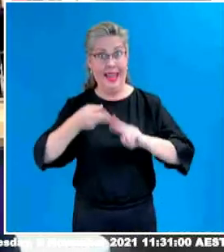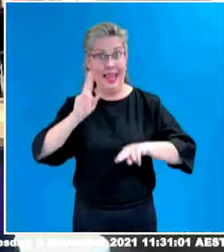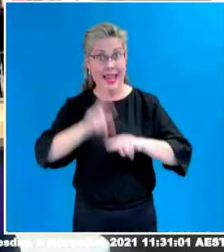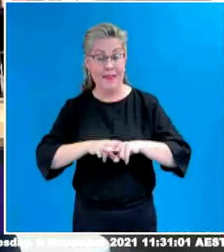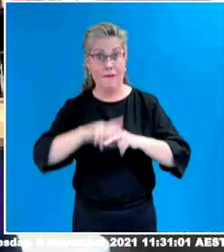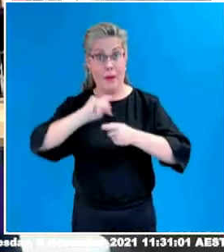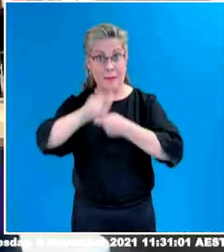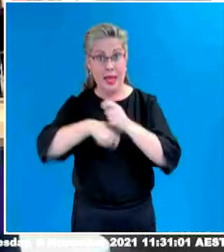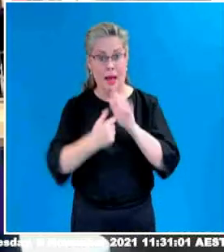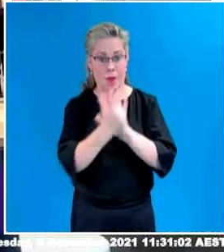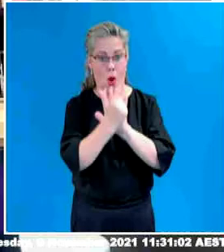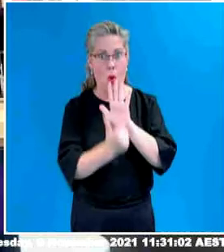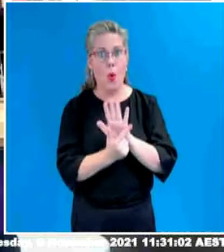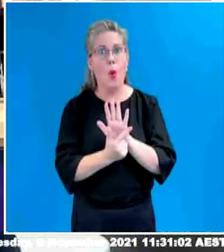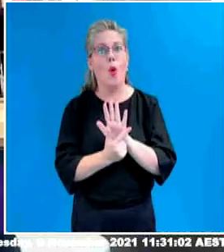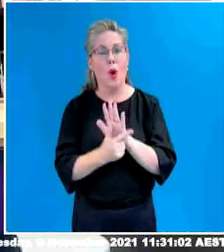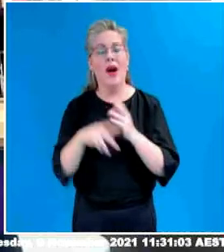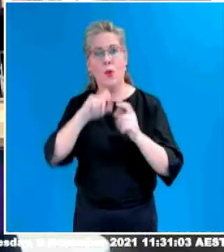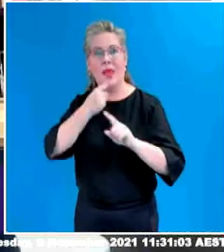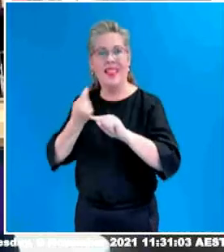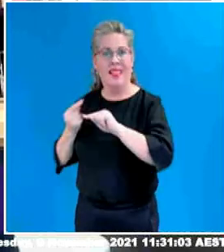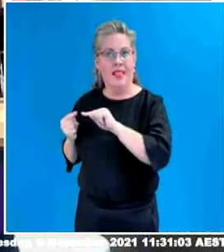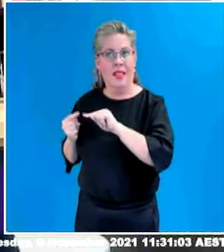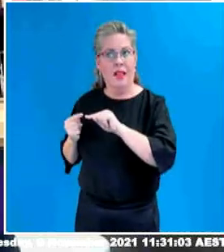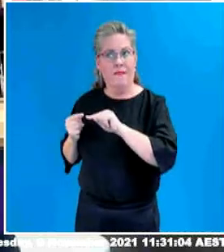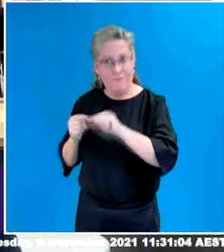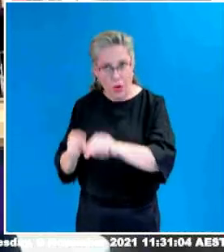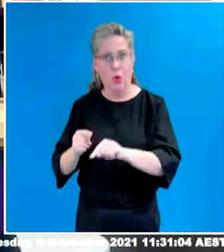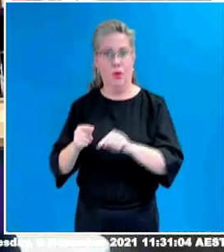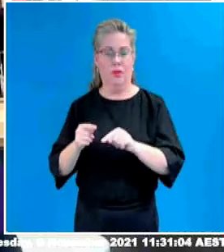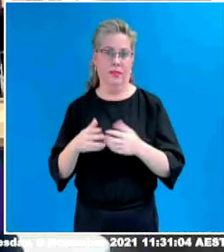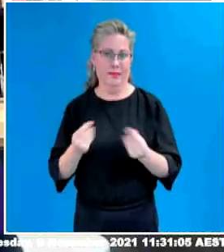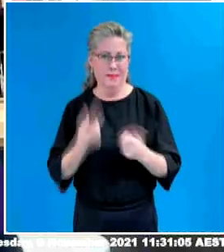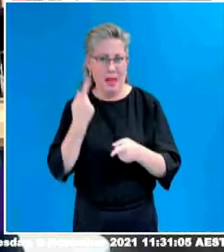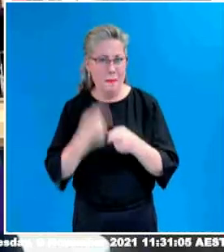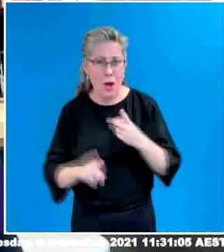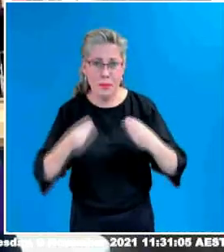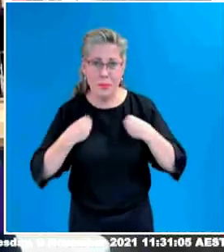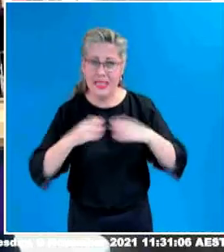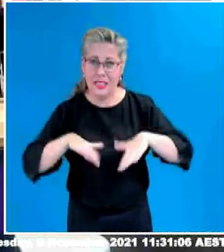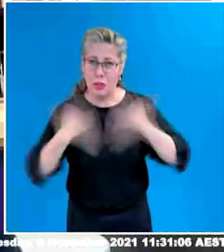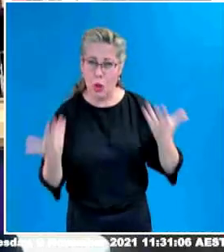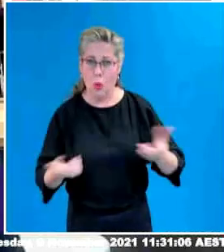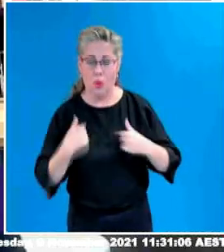Of course, there are some companies who are deliberately causing harm or underpaying workers.